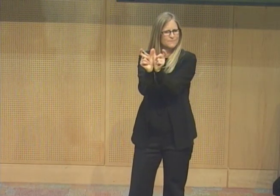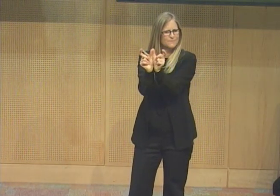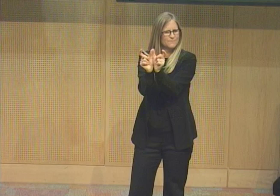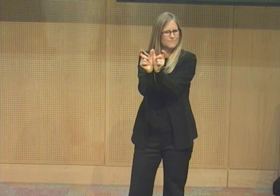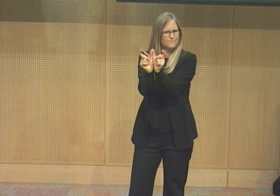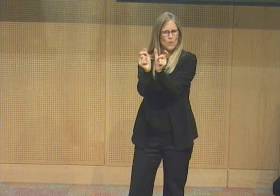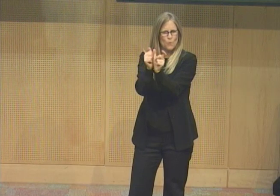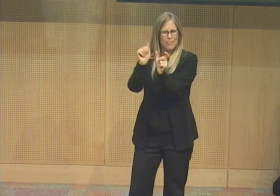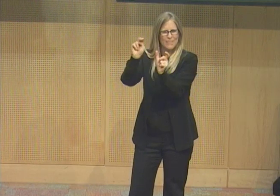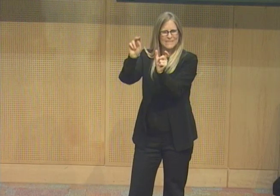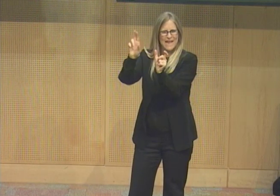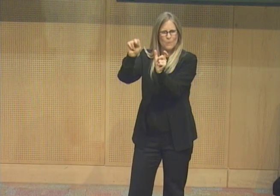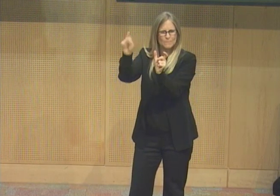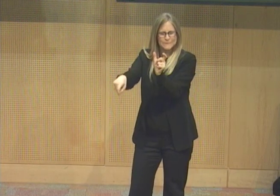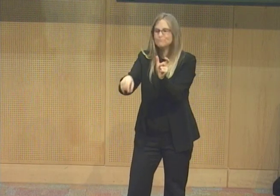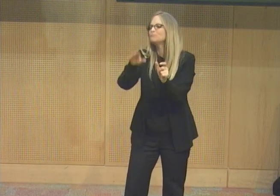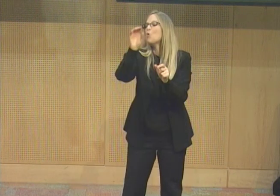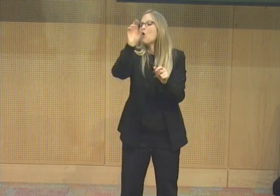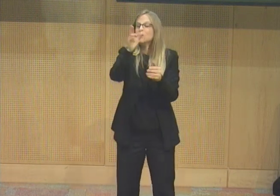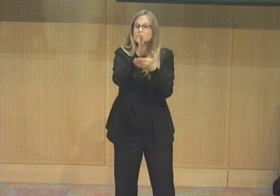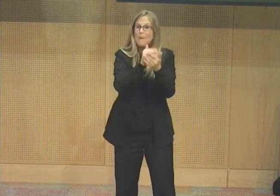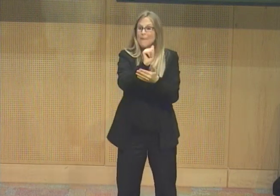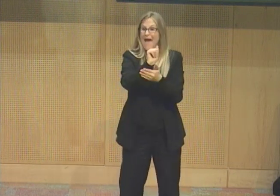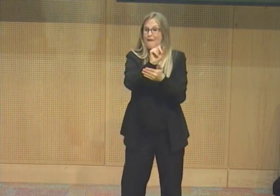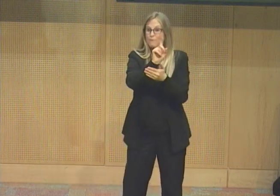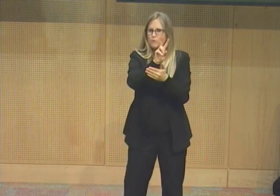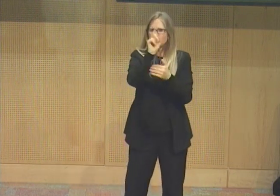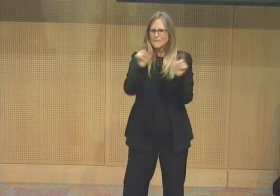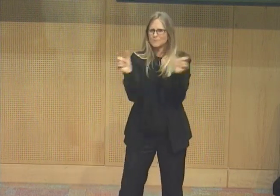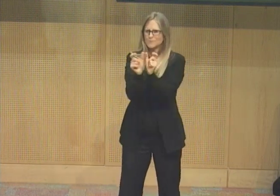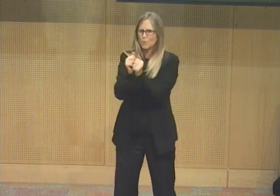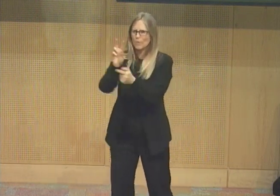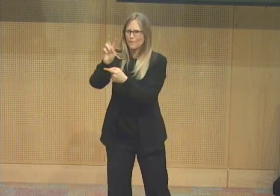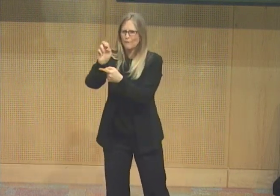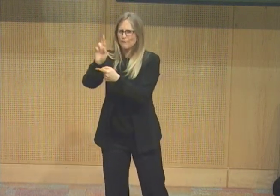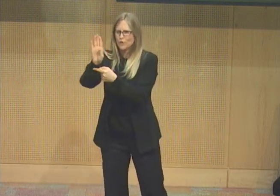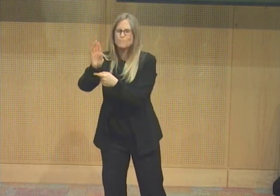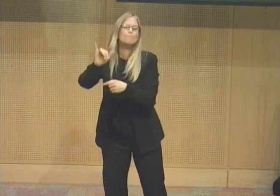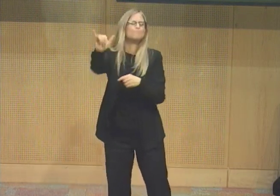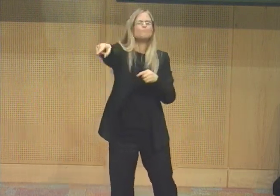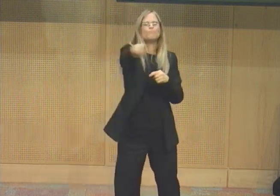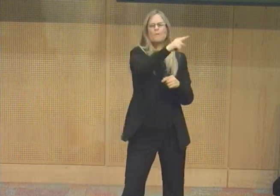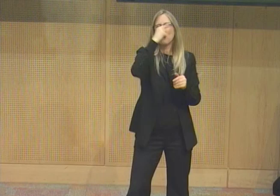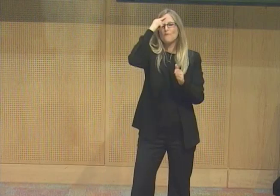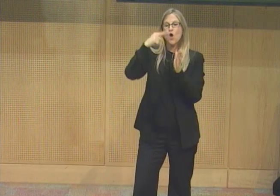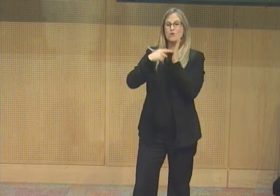really needed to be connected with a particular noun. Adverbs needed to be connected